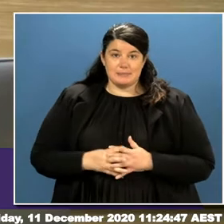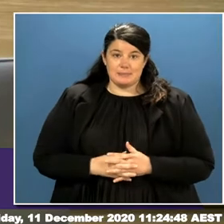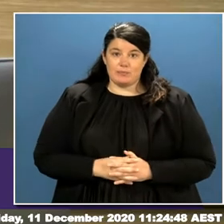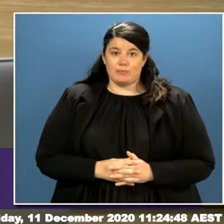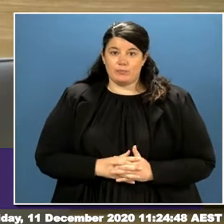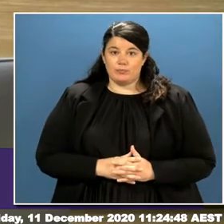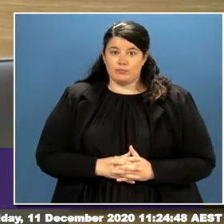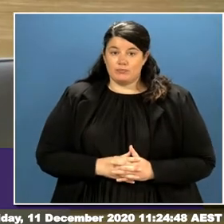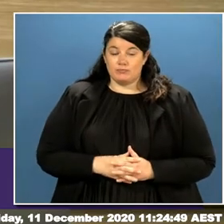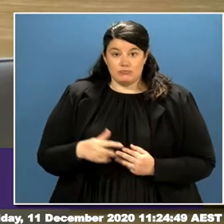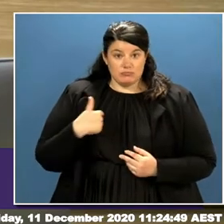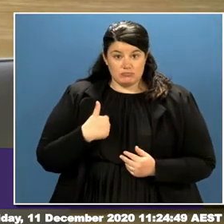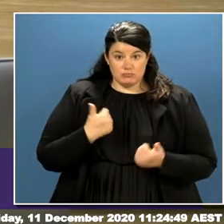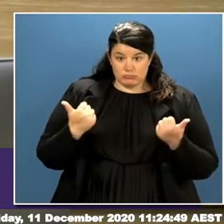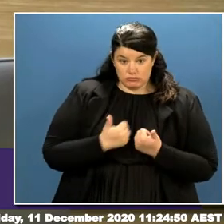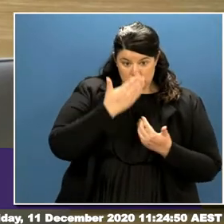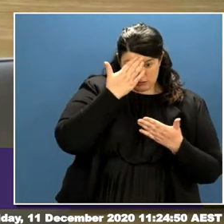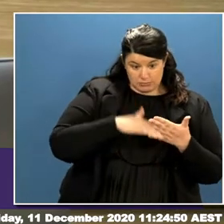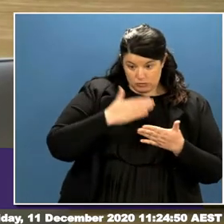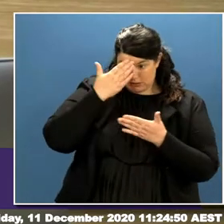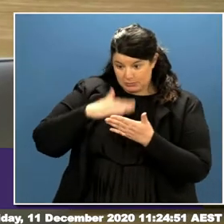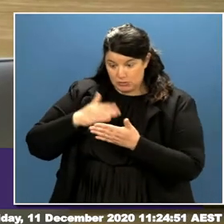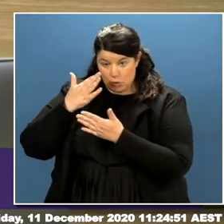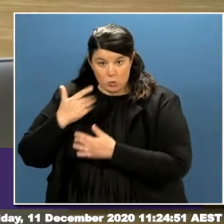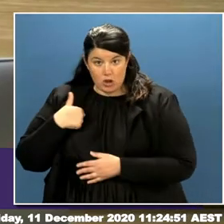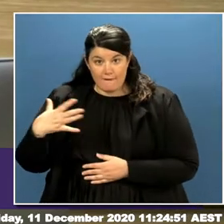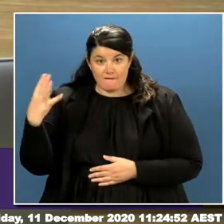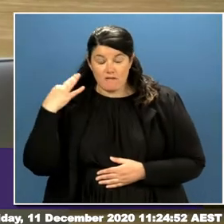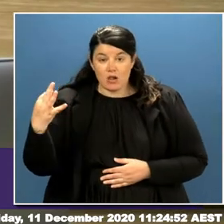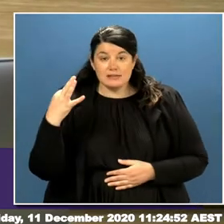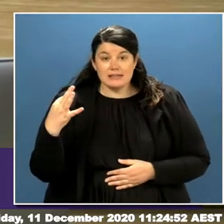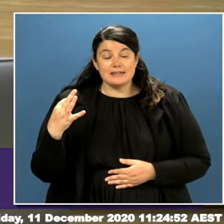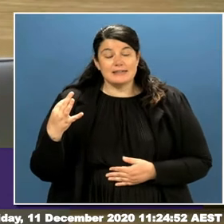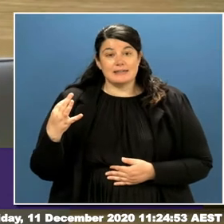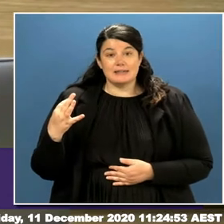Despite my experience gained during these volunteer positions, and how much